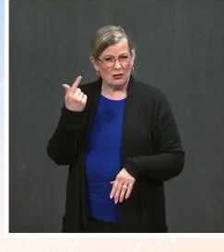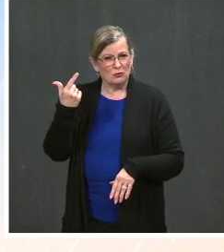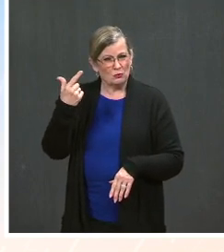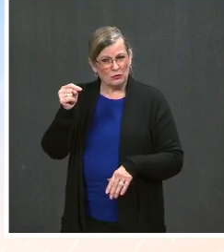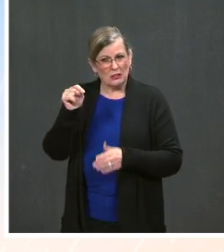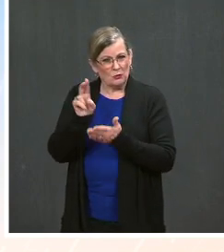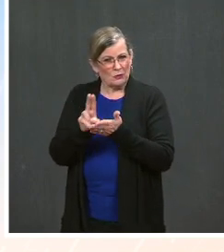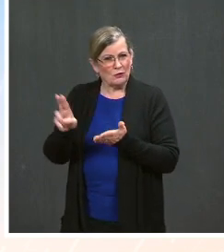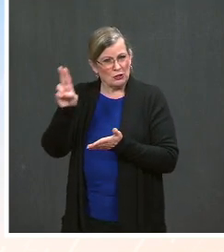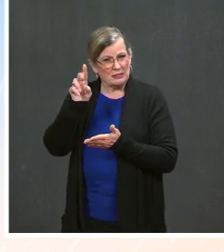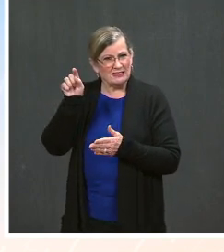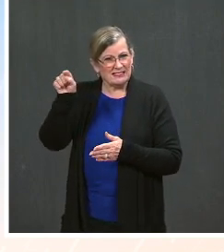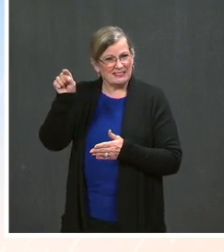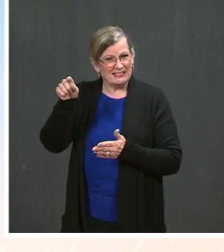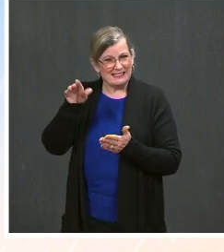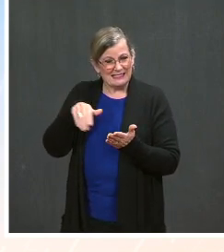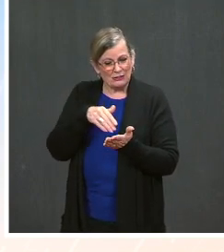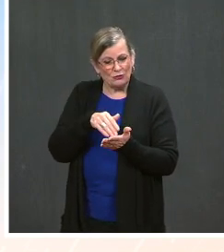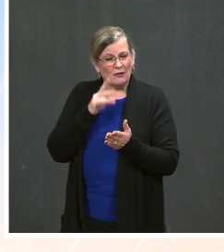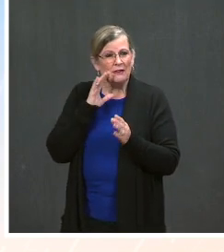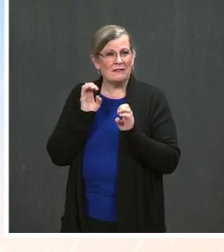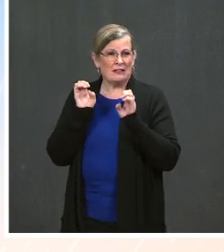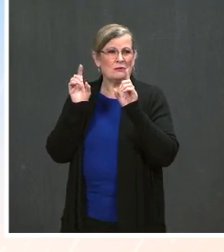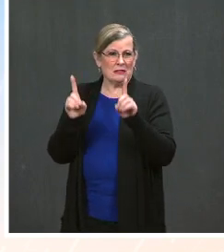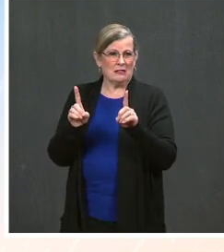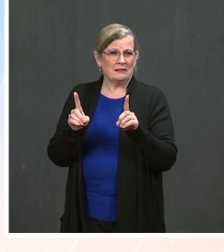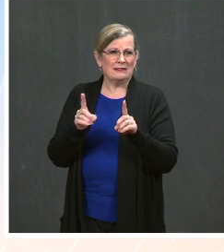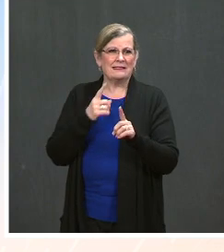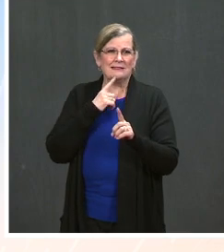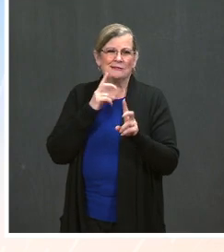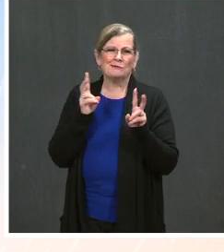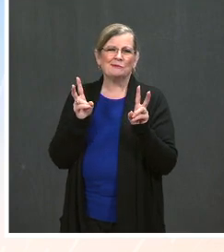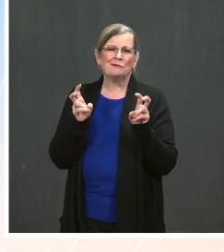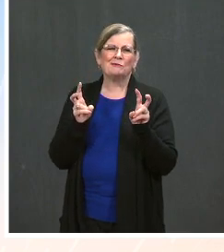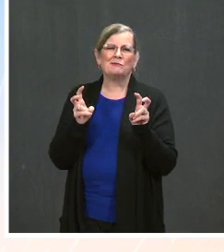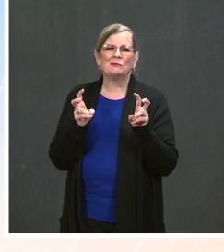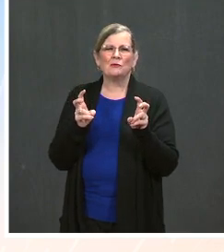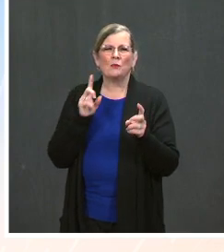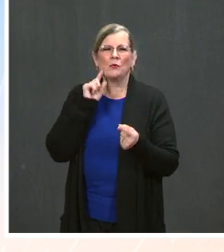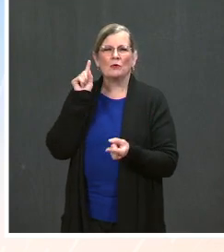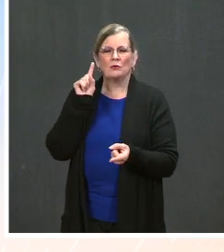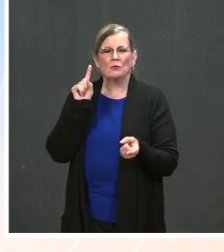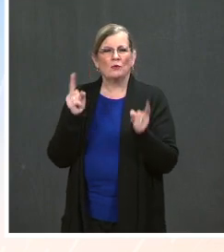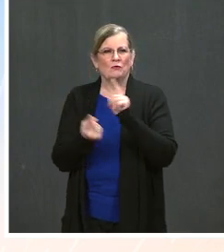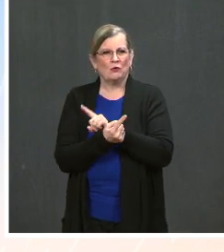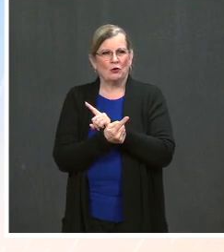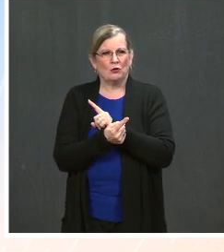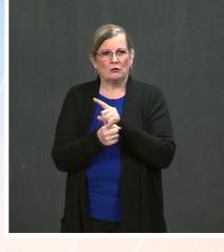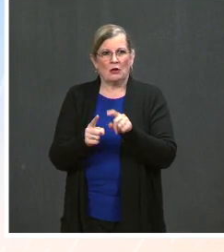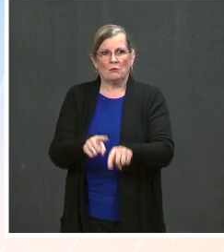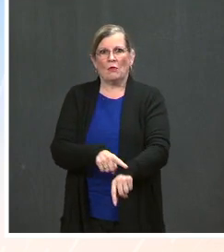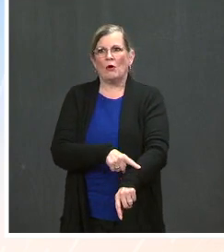an investment like the Jobs Plan would, quote, "reverse a long-term decline in jobs and earnings for those with high school diplomas or less" --